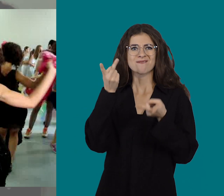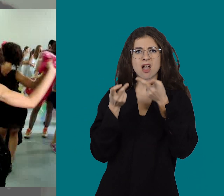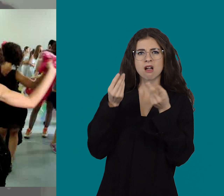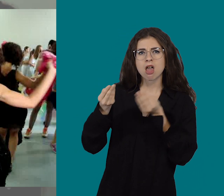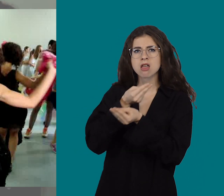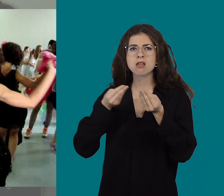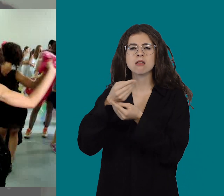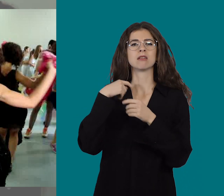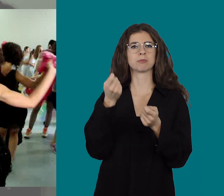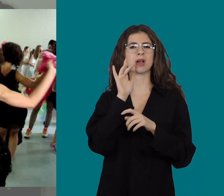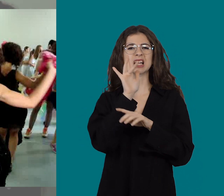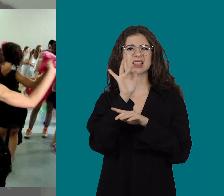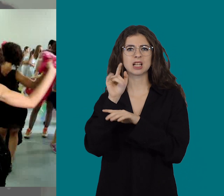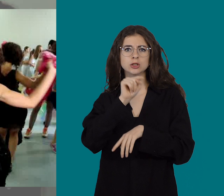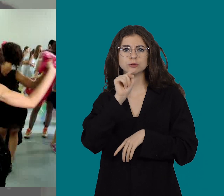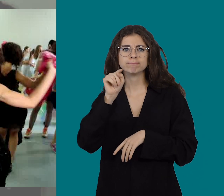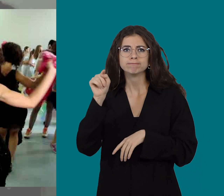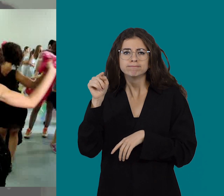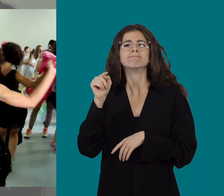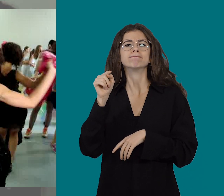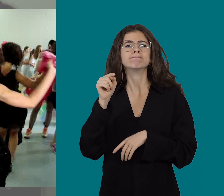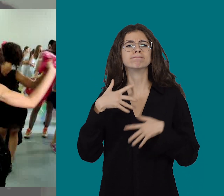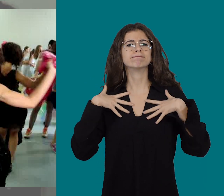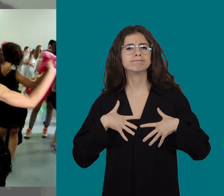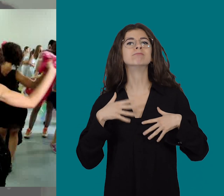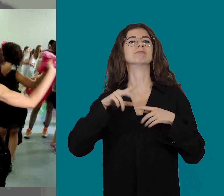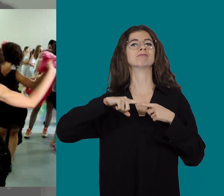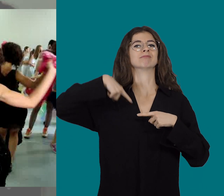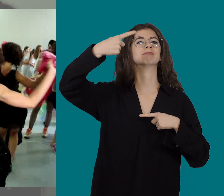Thanks to this comparison, they understand the critics